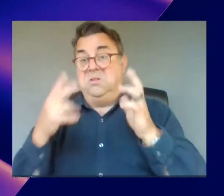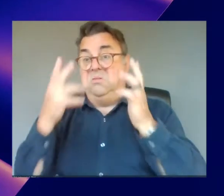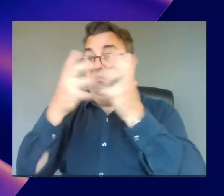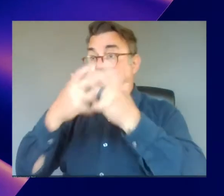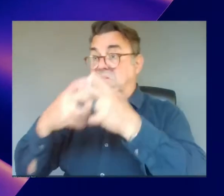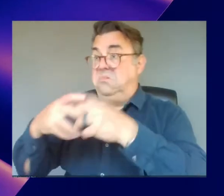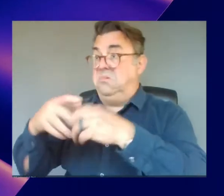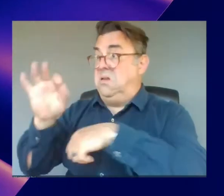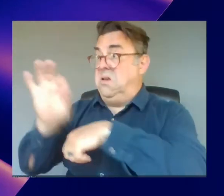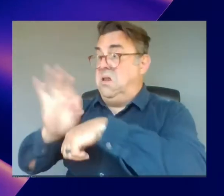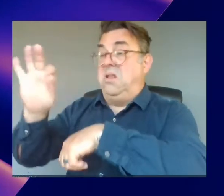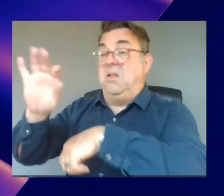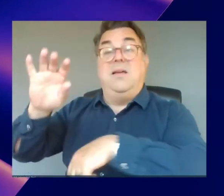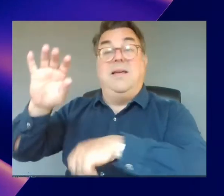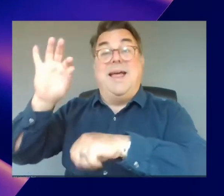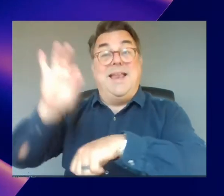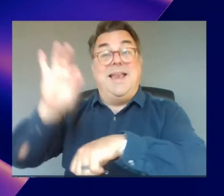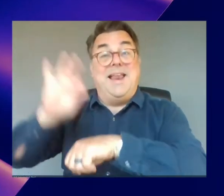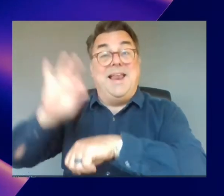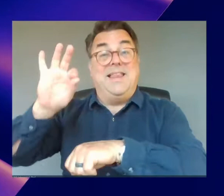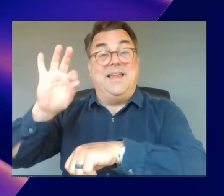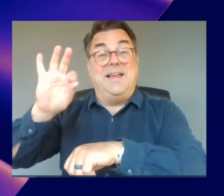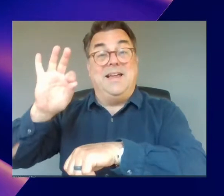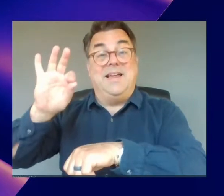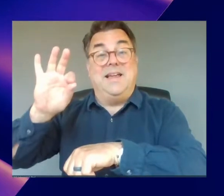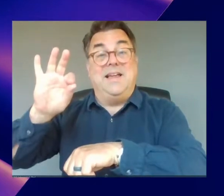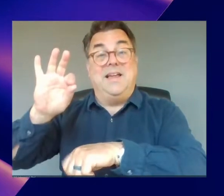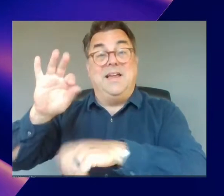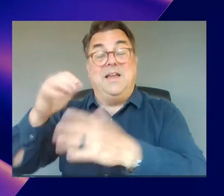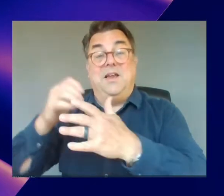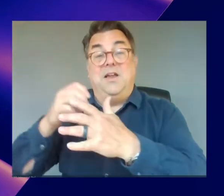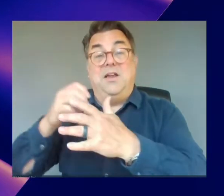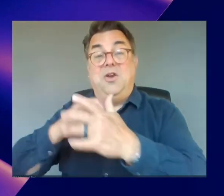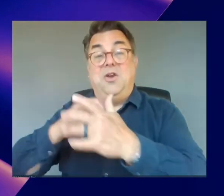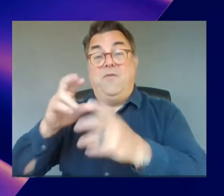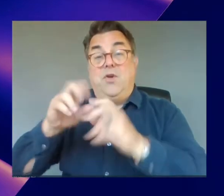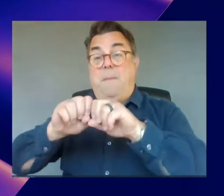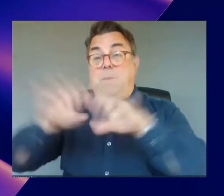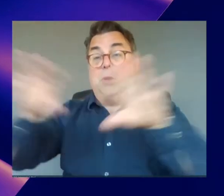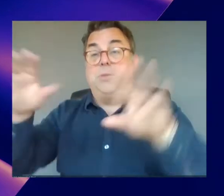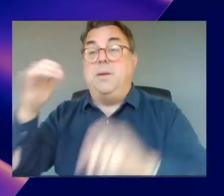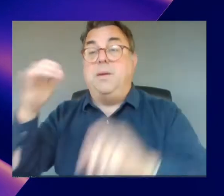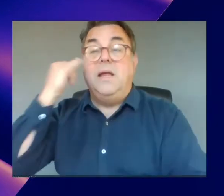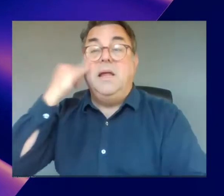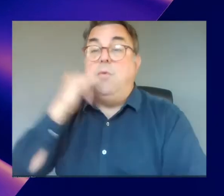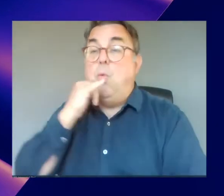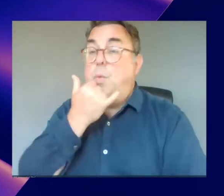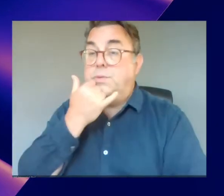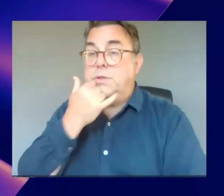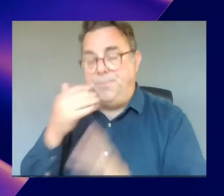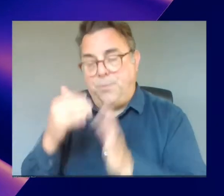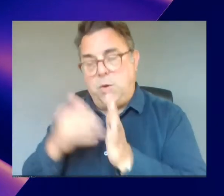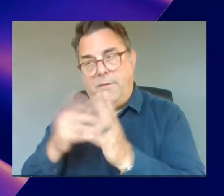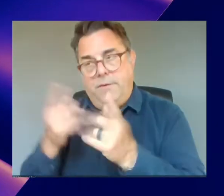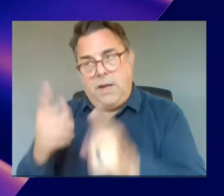And 9:00 rolls out, and the new version's pushed out there. But if something goes wrong, which often it does, then we're stuck.